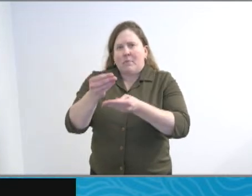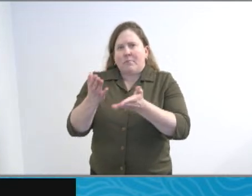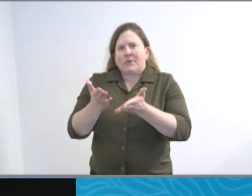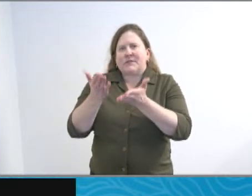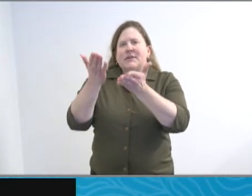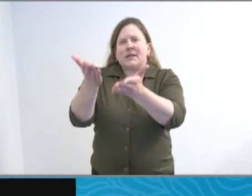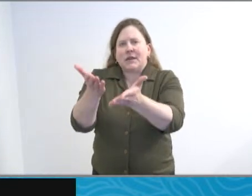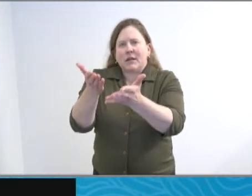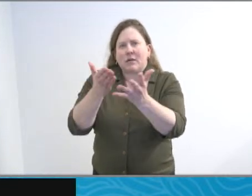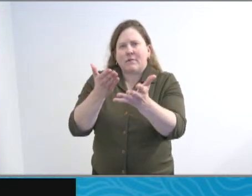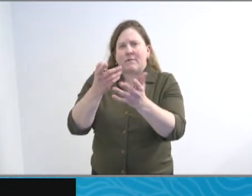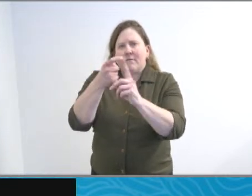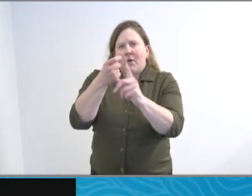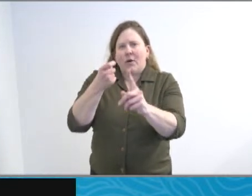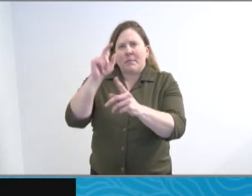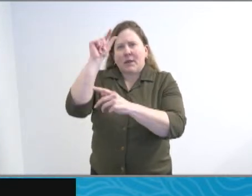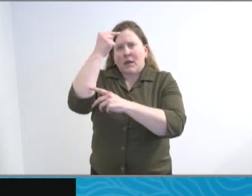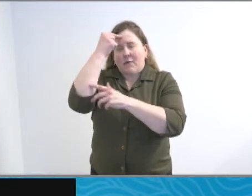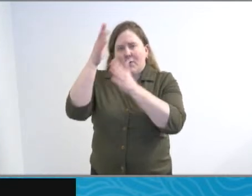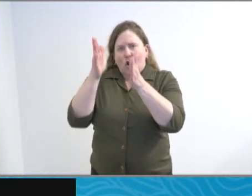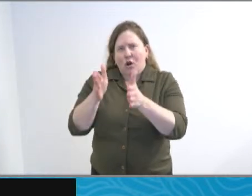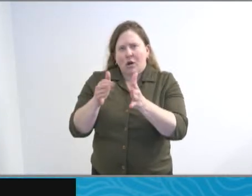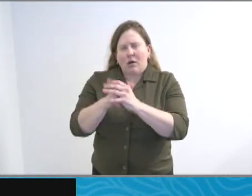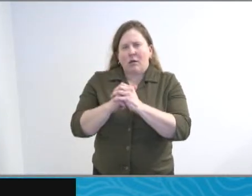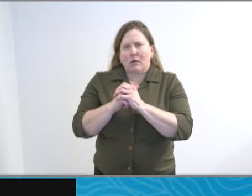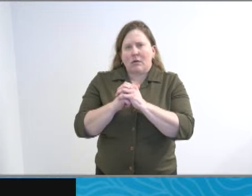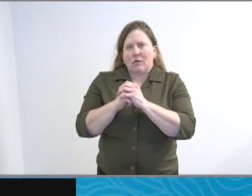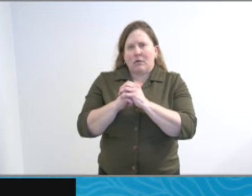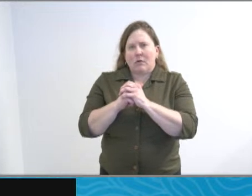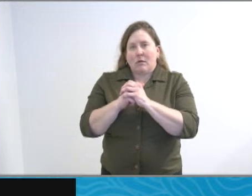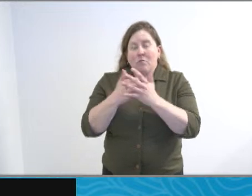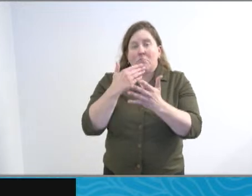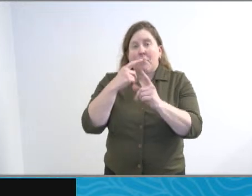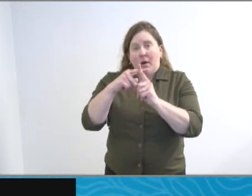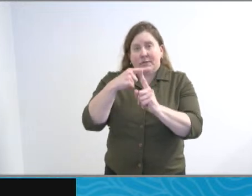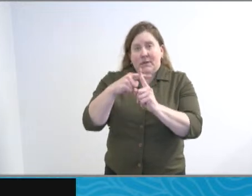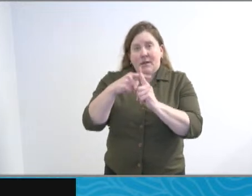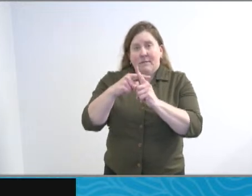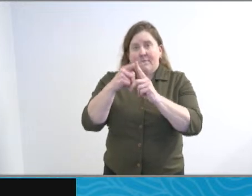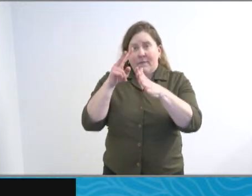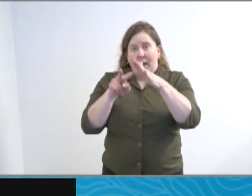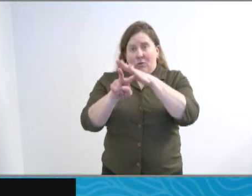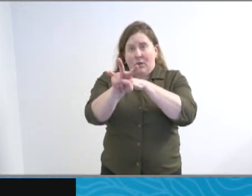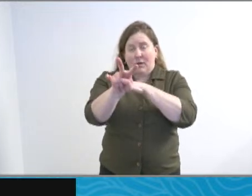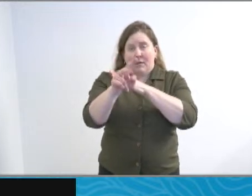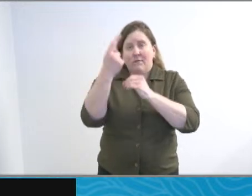And at that time he presented a really nice outlook for schools and school districts.